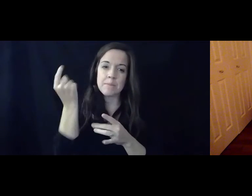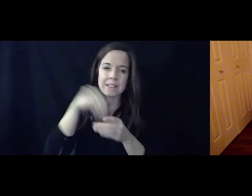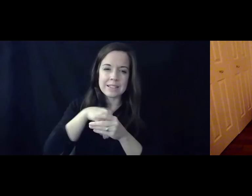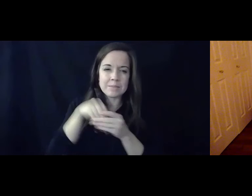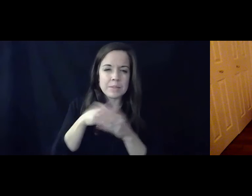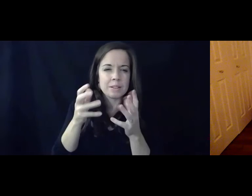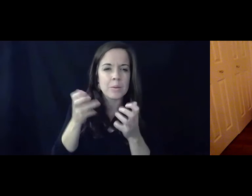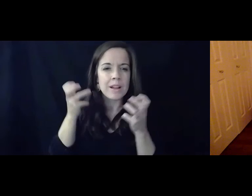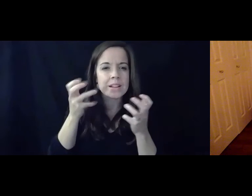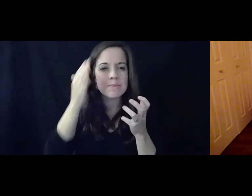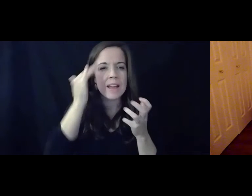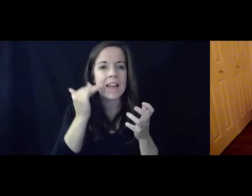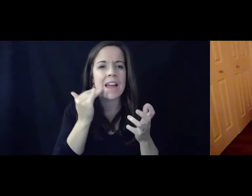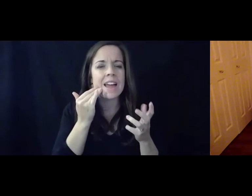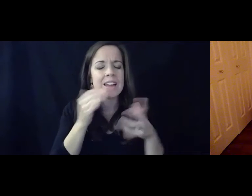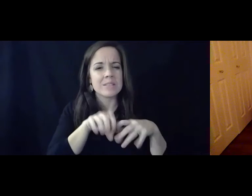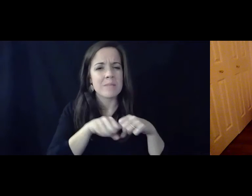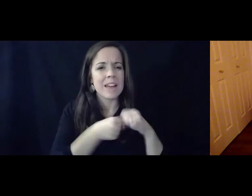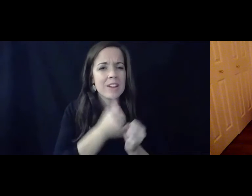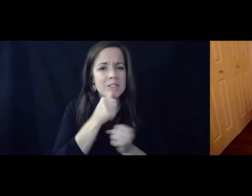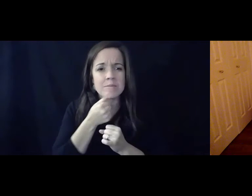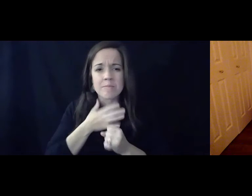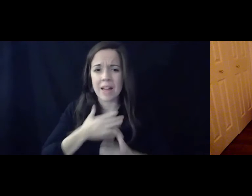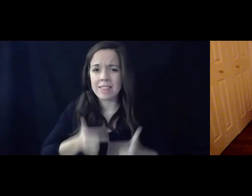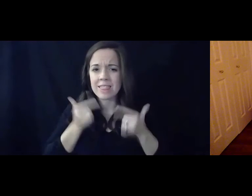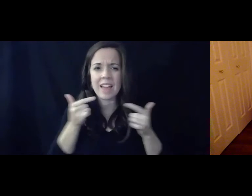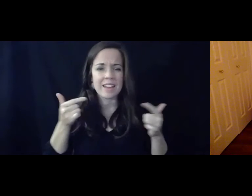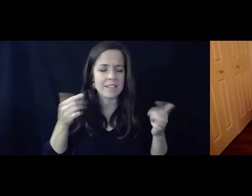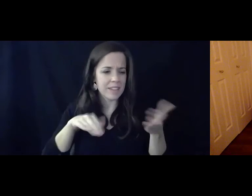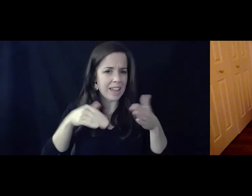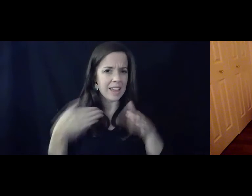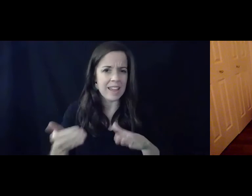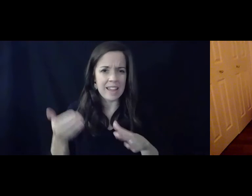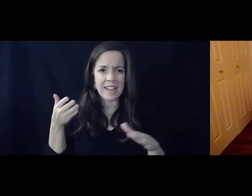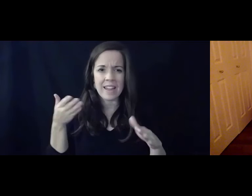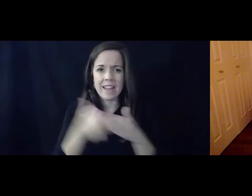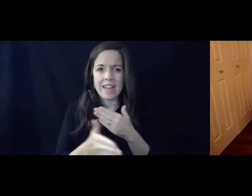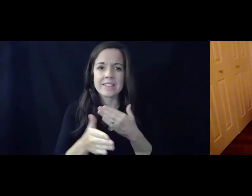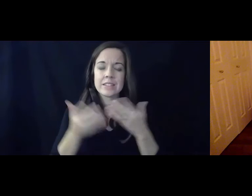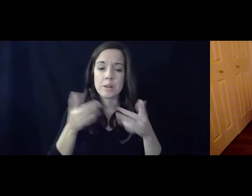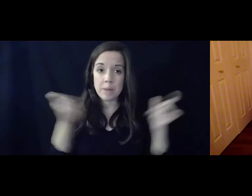my harrowing, my little life ended abruptly. I followed the last remnants of me